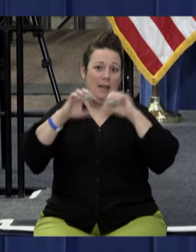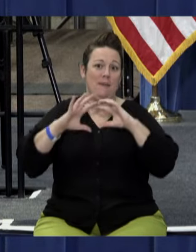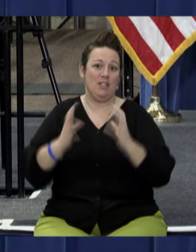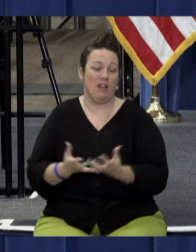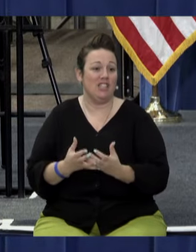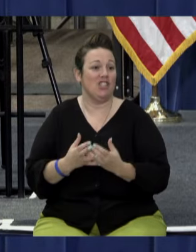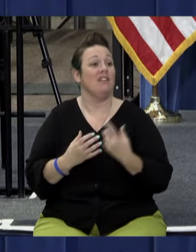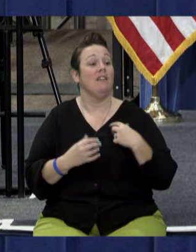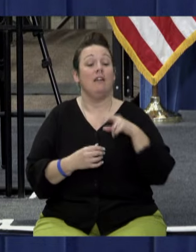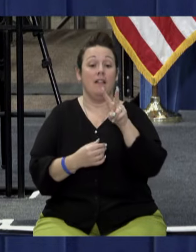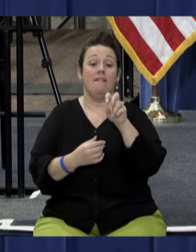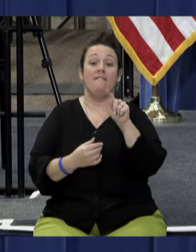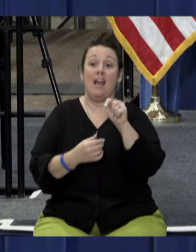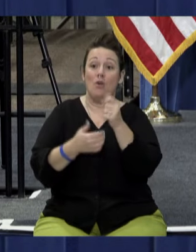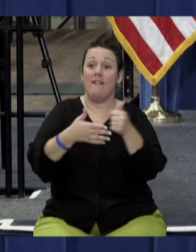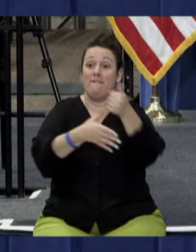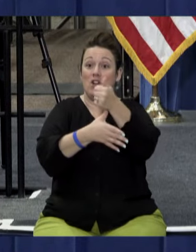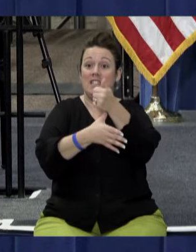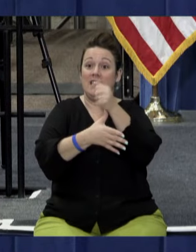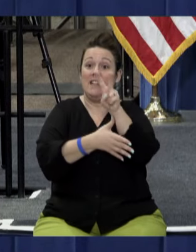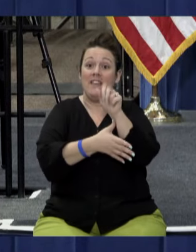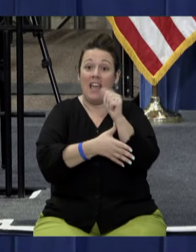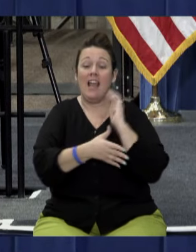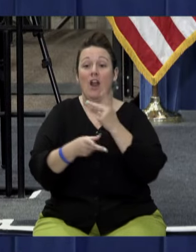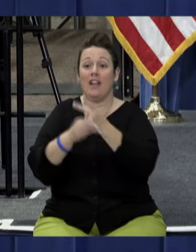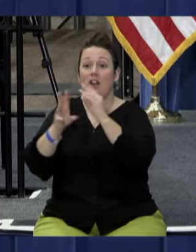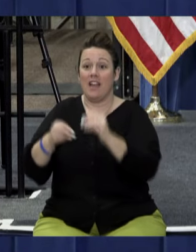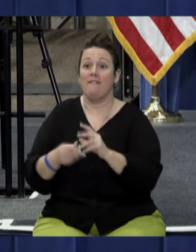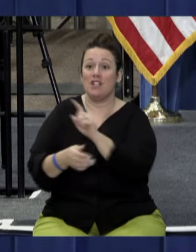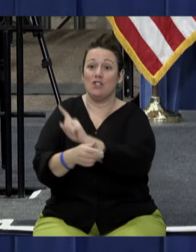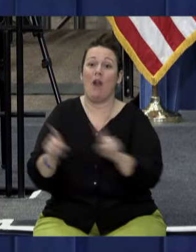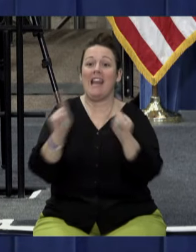veteran first at VA and put our caregivers right next to them. Thank you all so much.